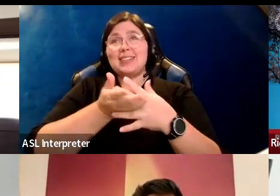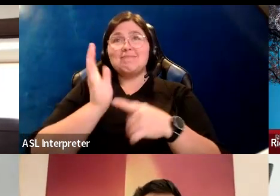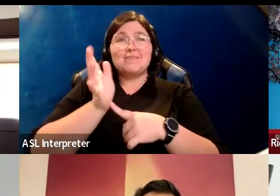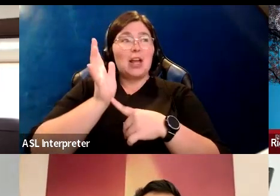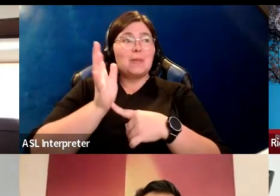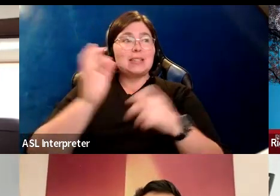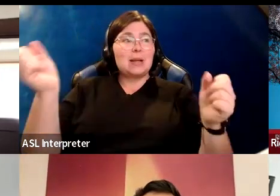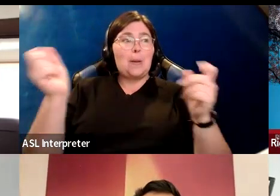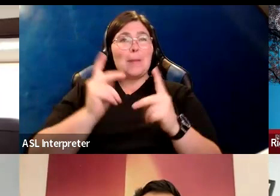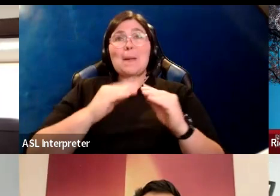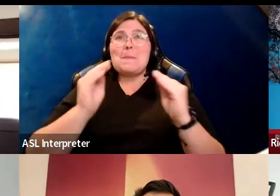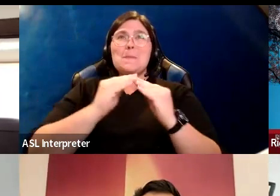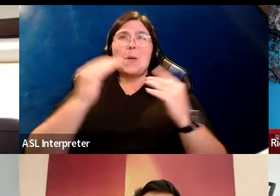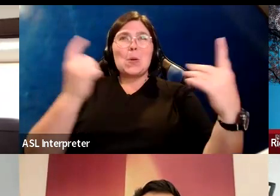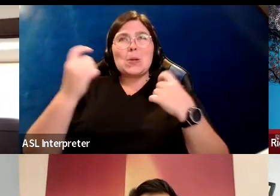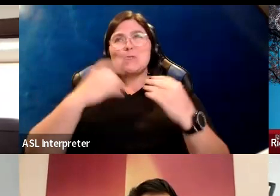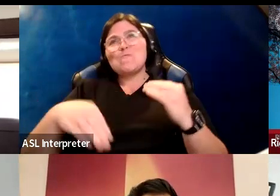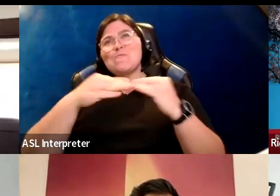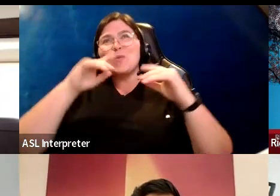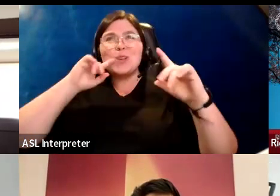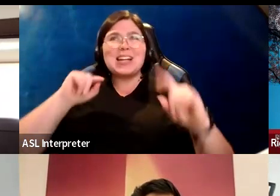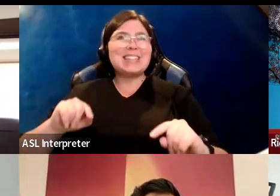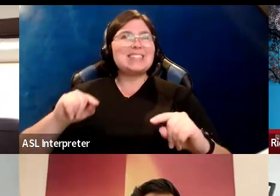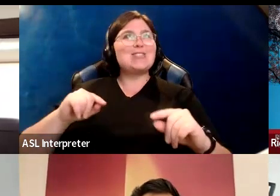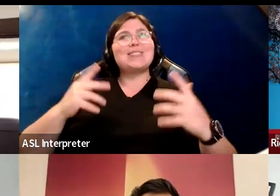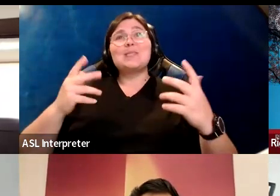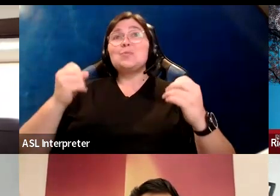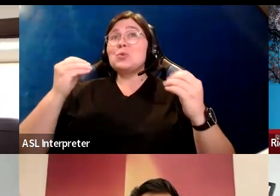And then we'll come back for more questions and more answers. And so for folks in the audience,